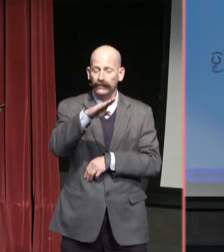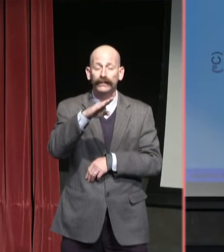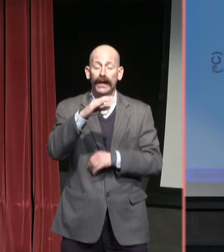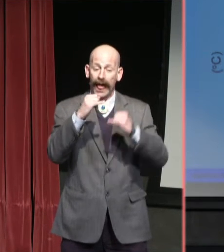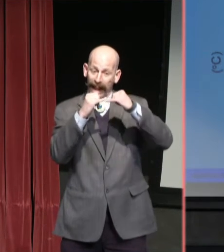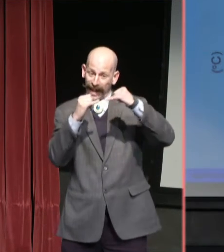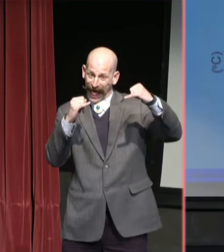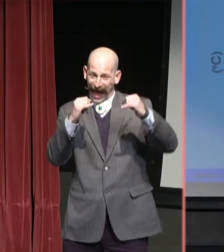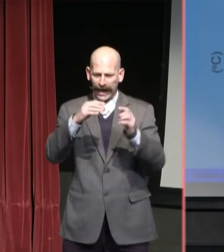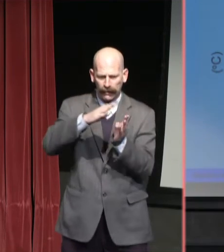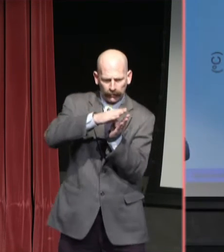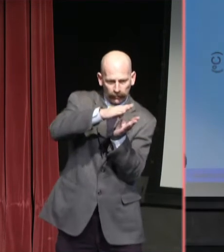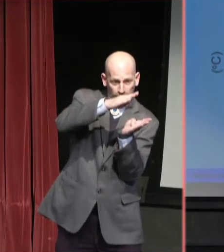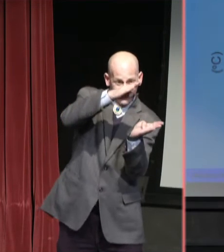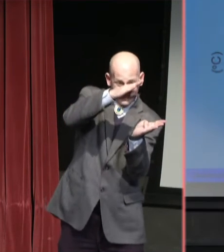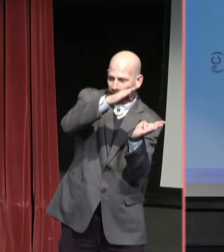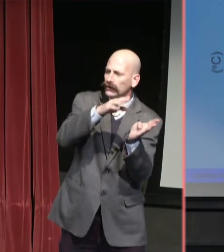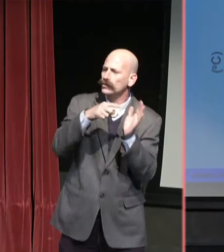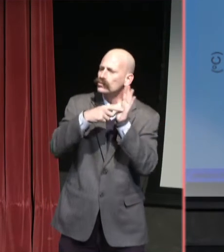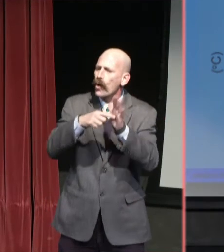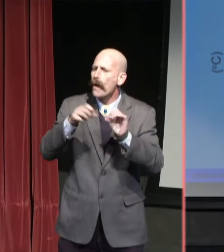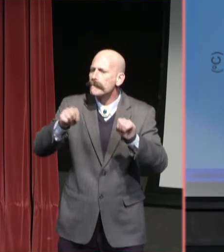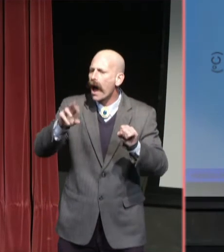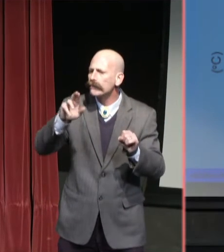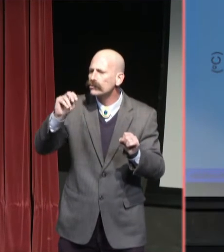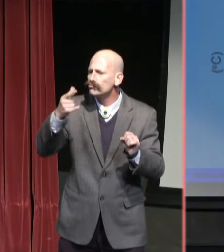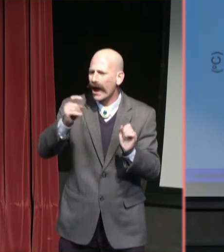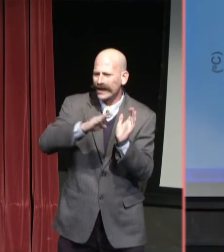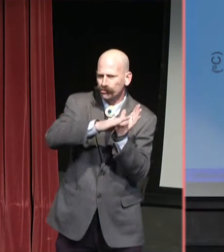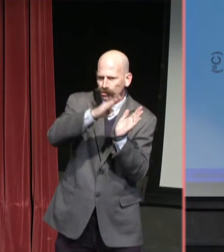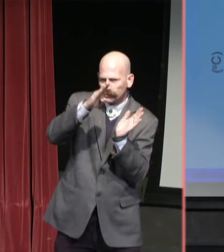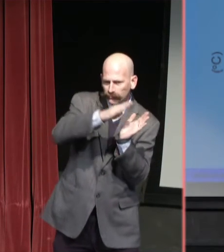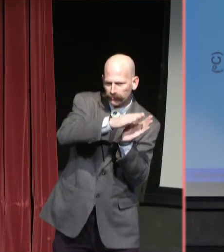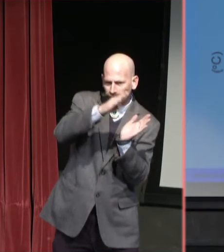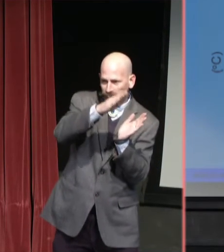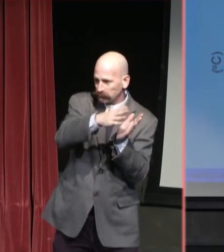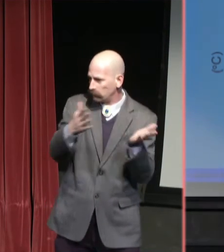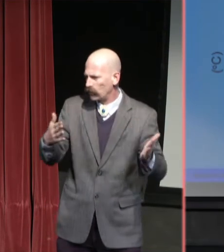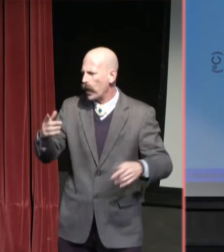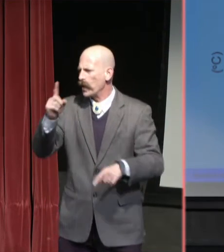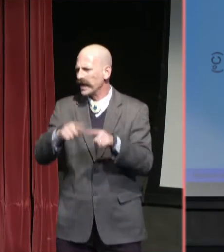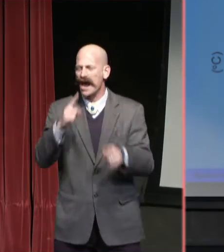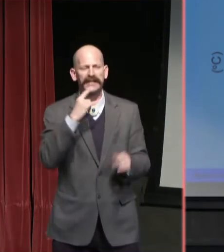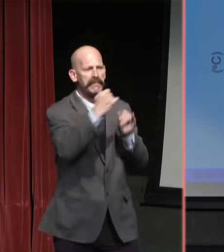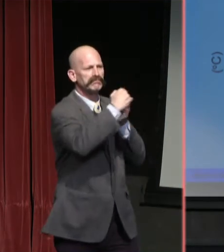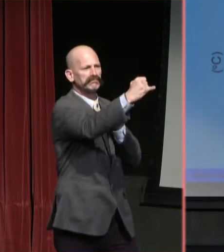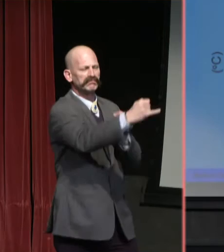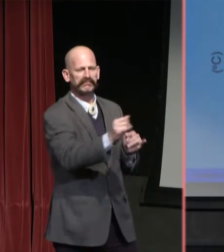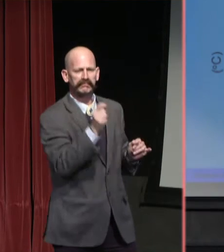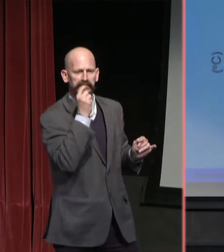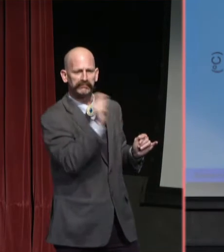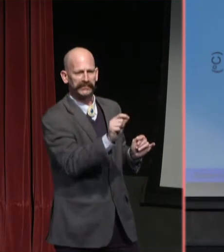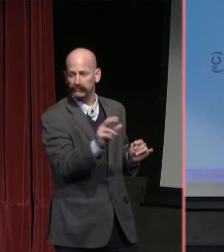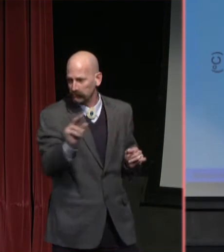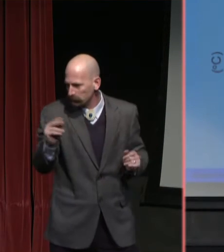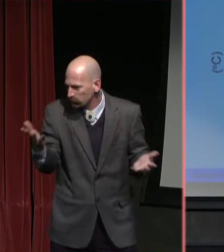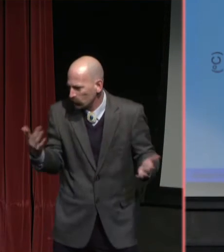That range shows what we don't understand, we can't just draw a line because we don't know what is going to happen exactly.